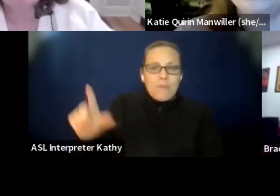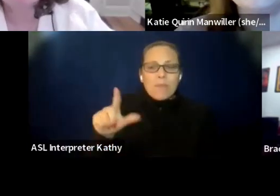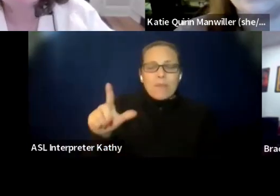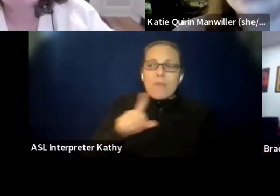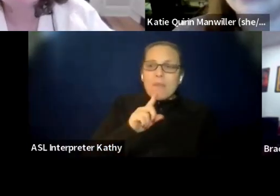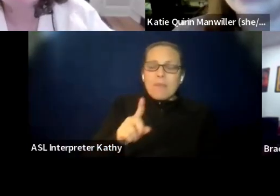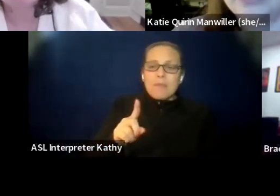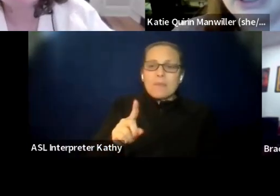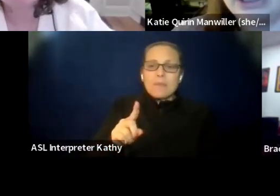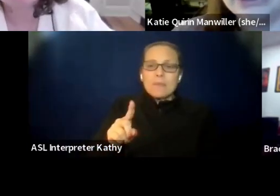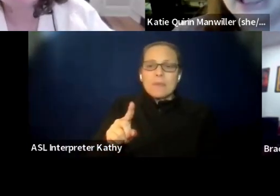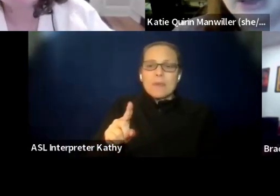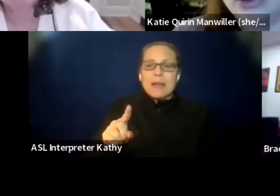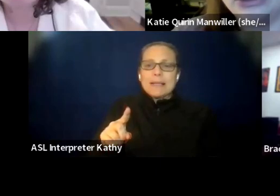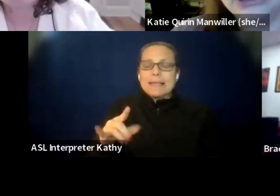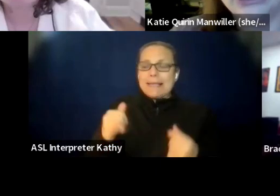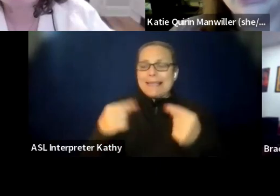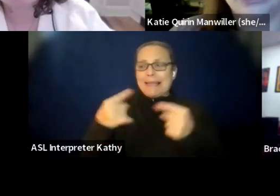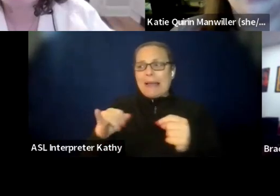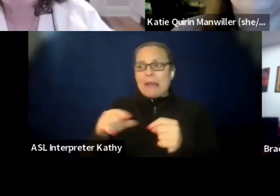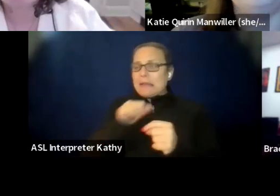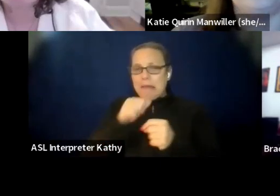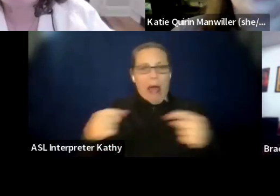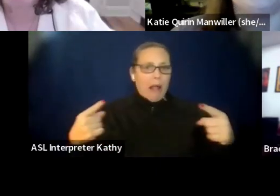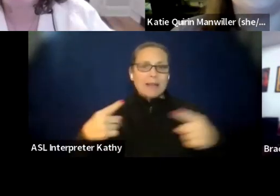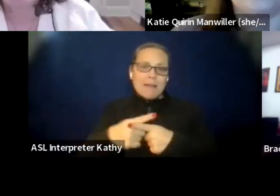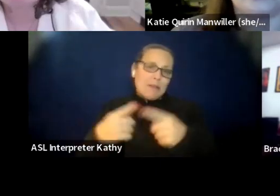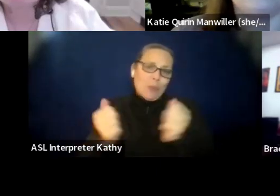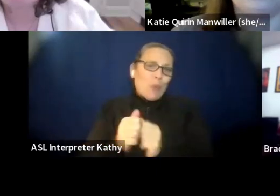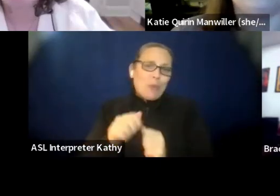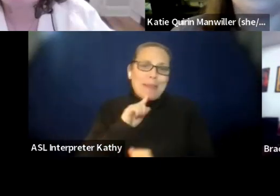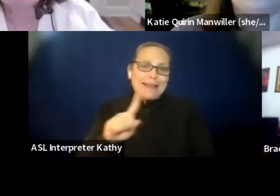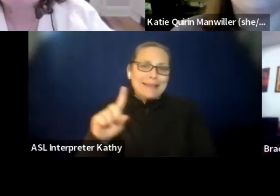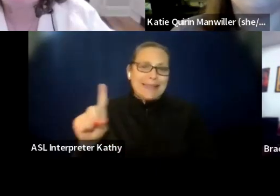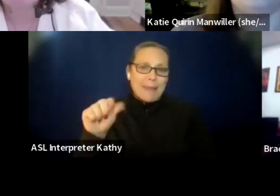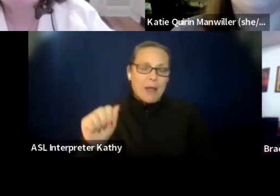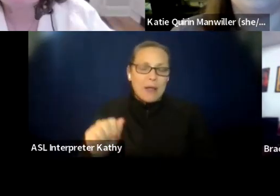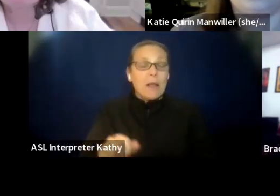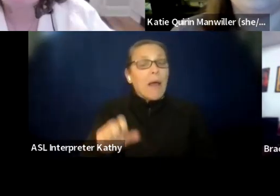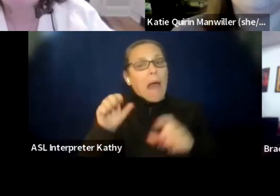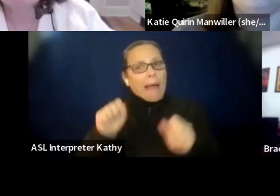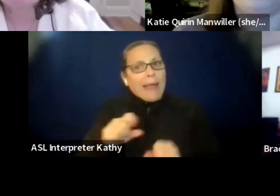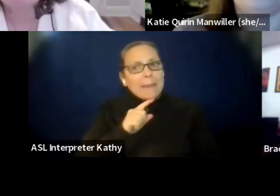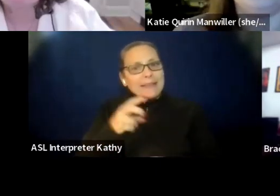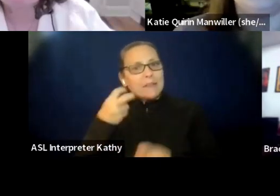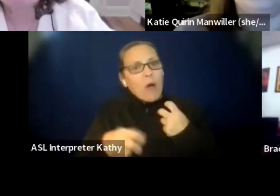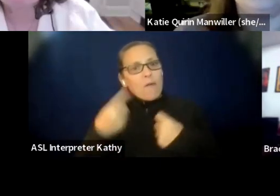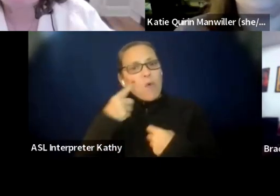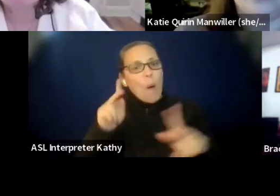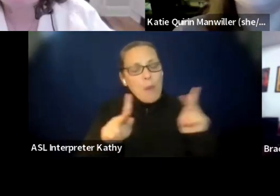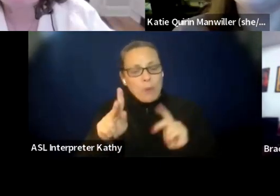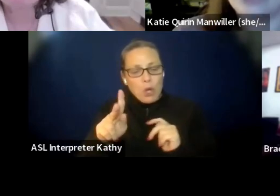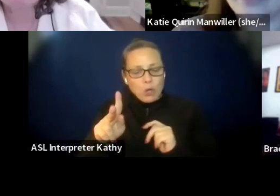have and all of that kind of culture of work in libraries is really,